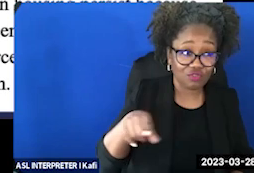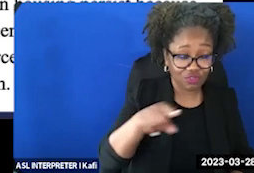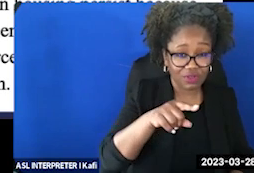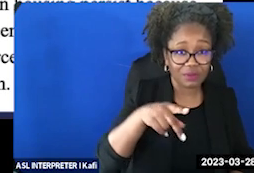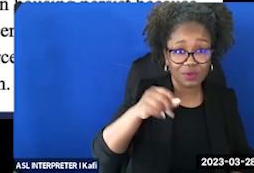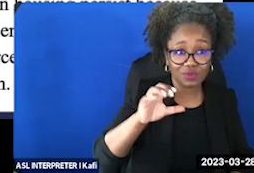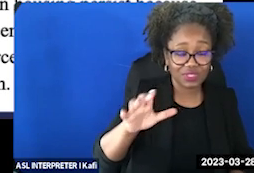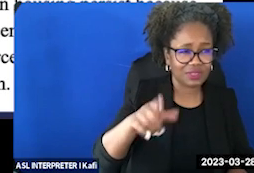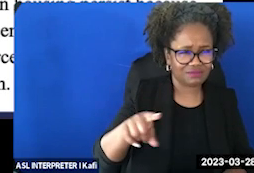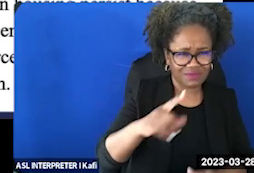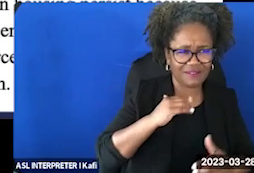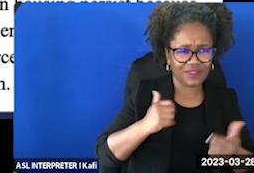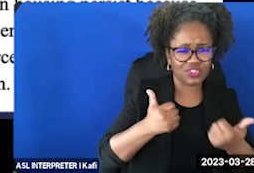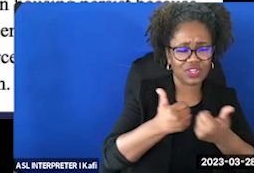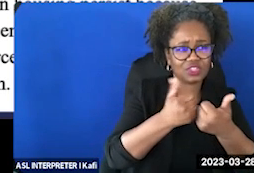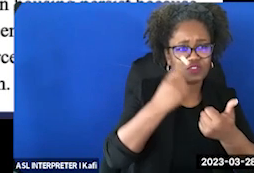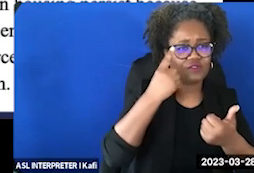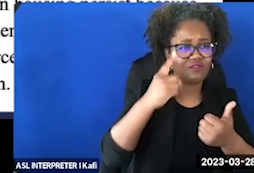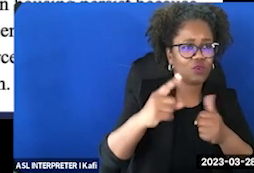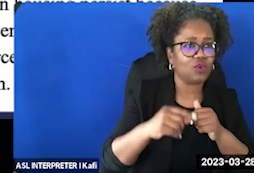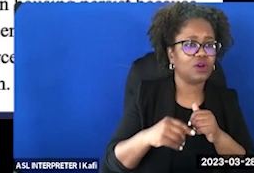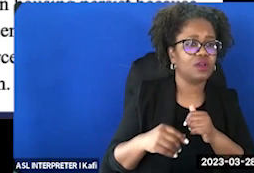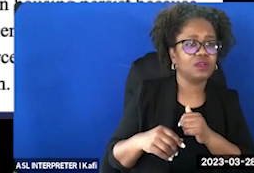Debbie Stine, Science & Technology Policy Academy: health inequities regardless of income.